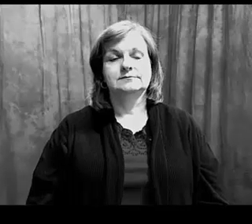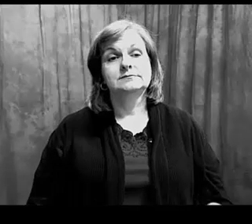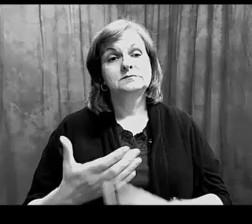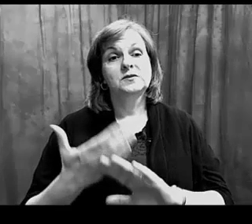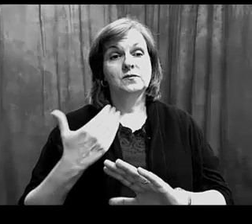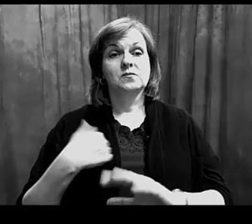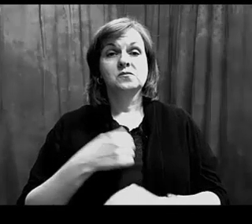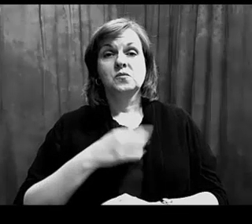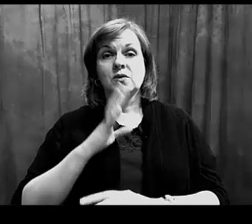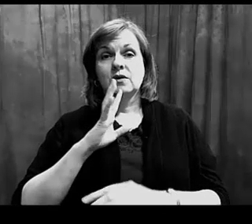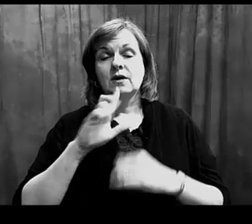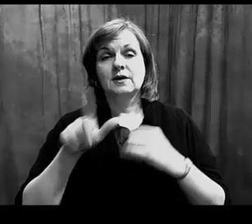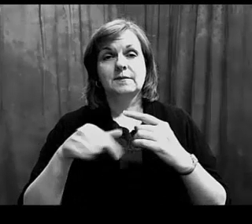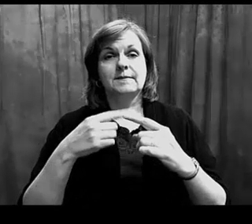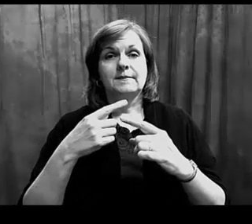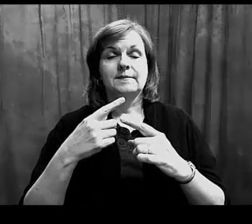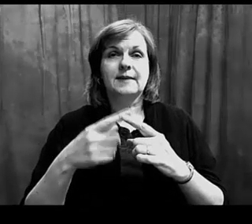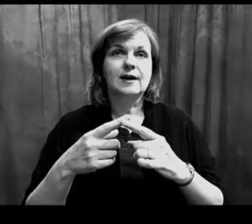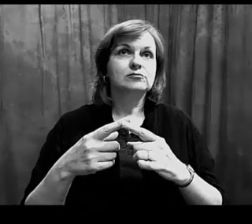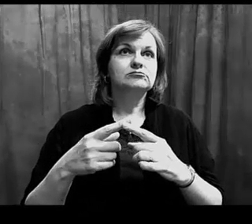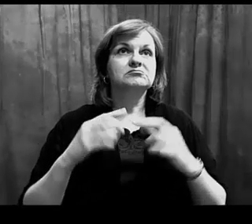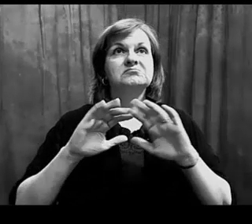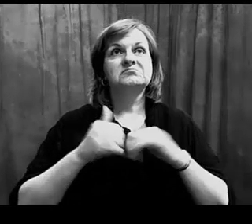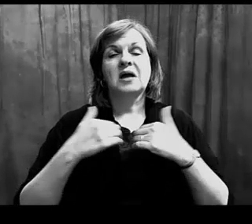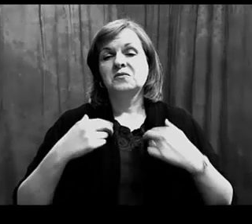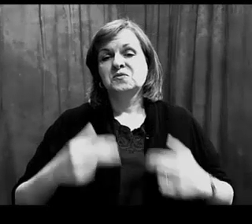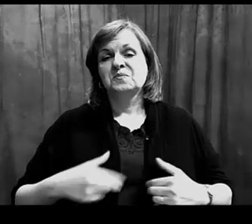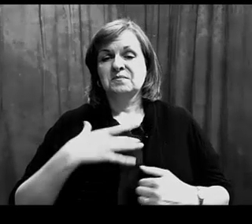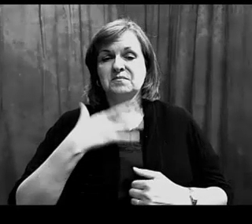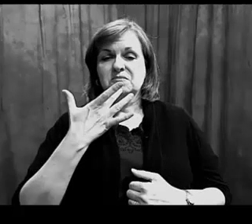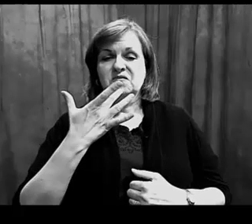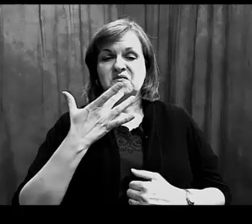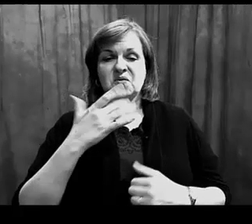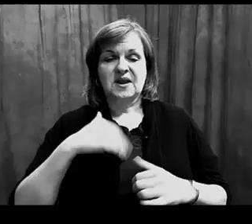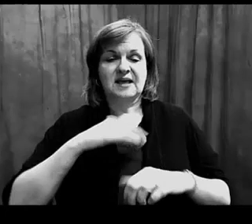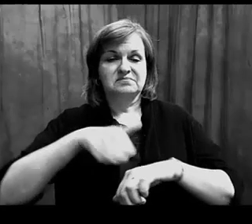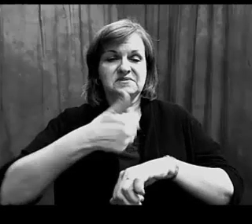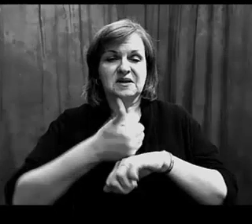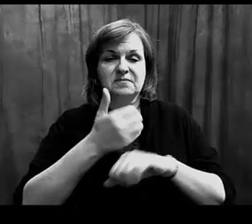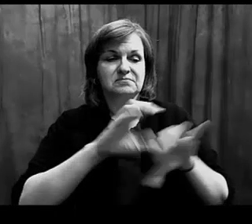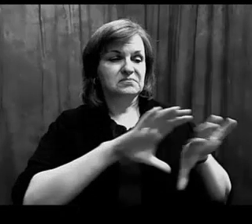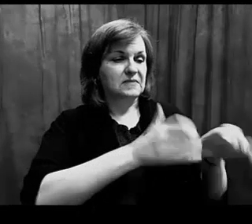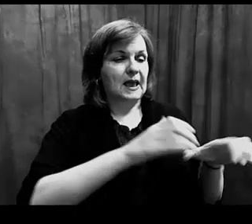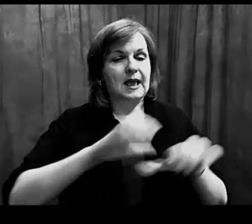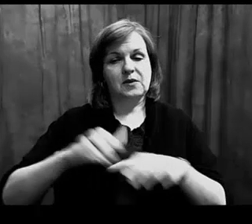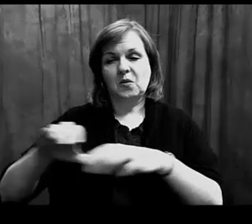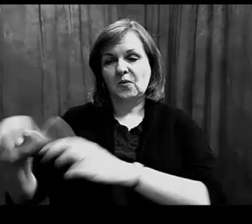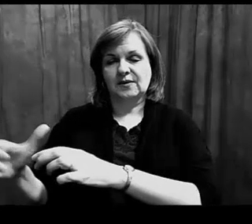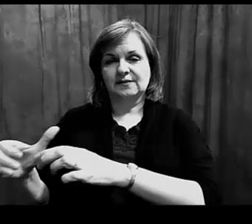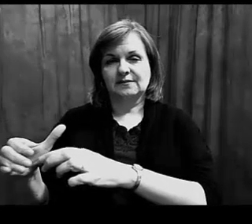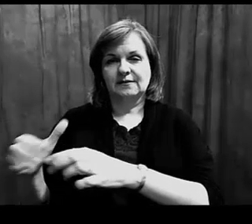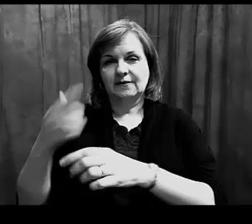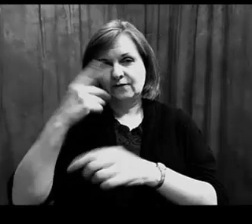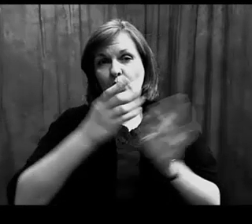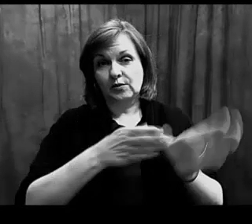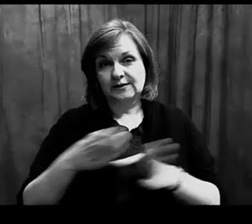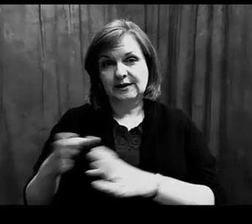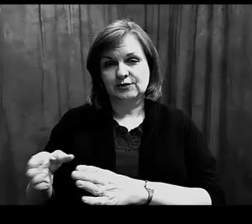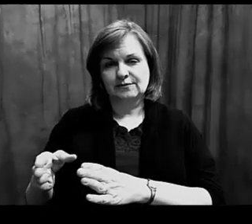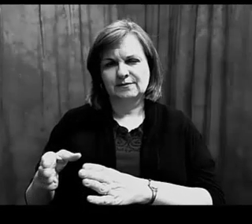So I mentioned to you that we really like to put things into categories and organize things